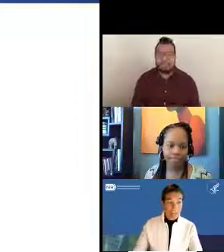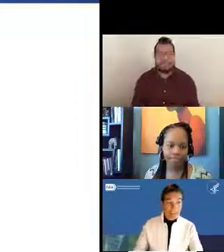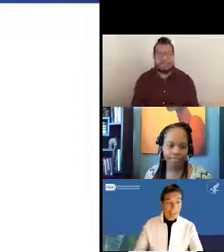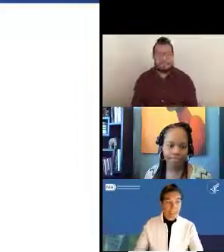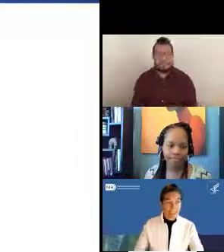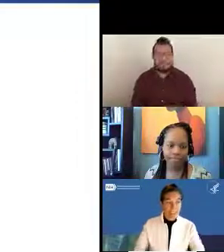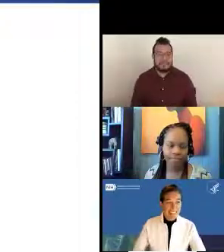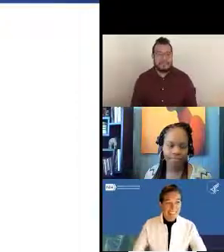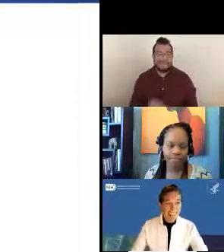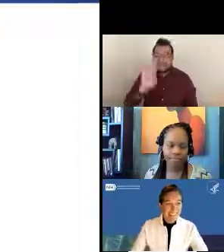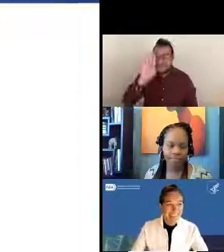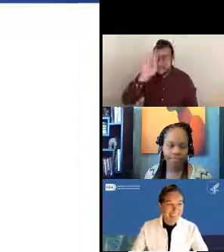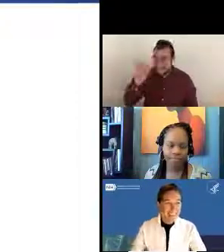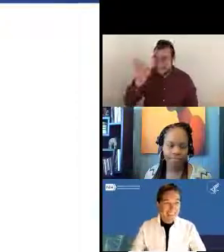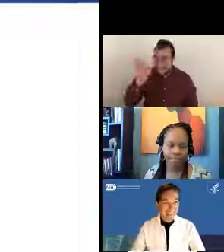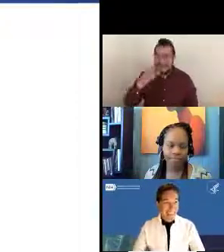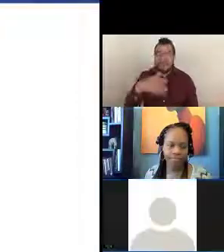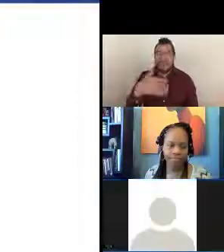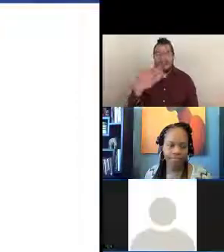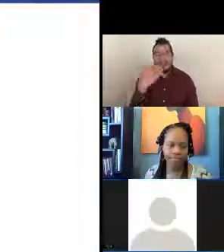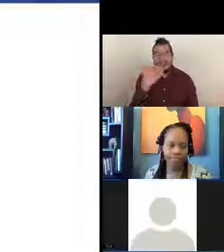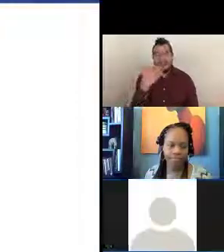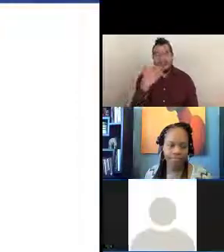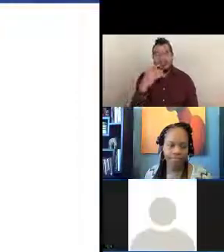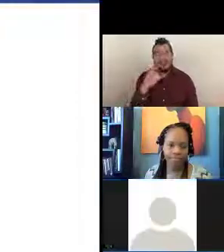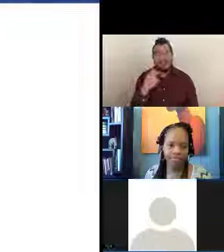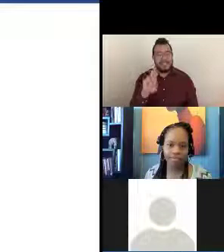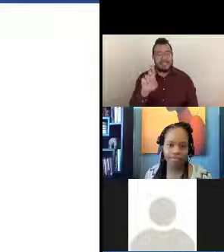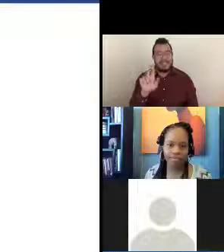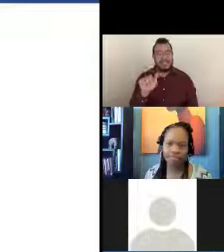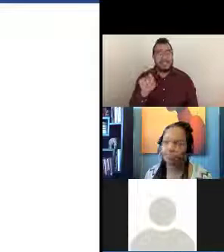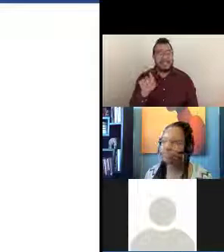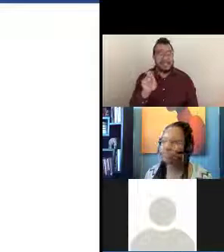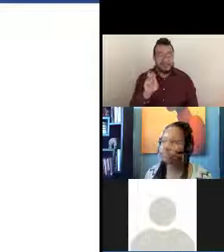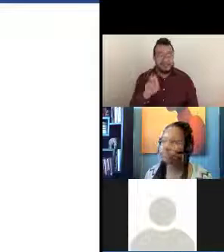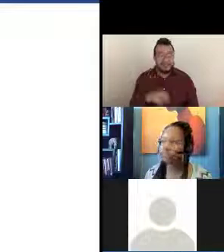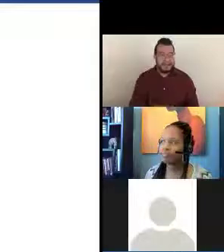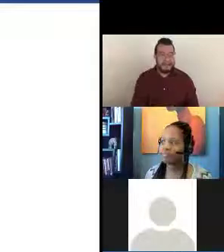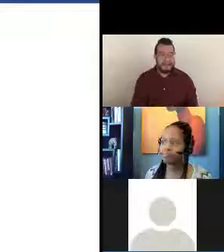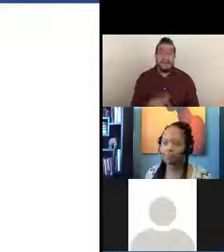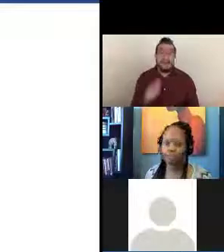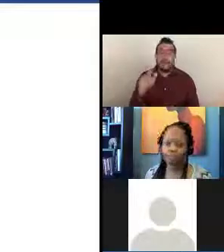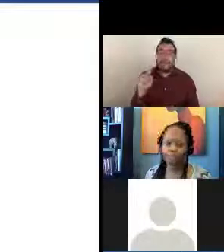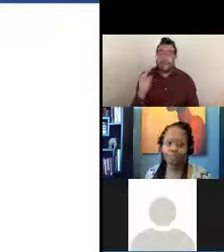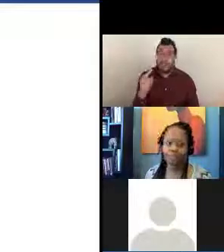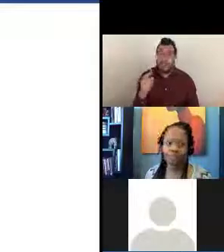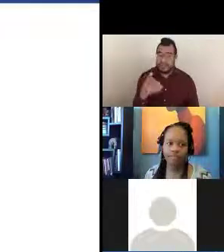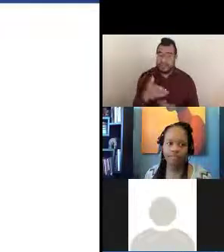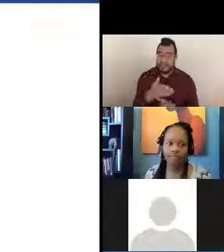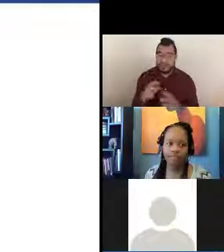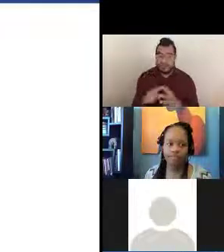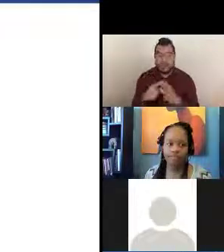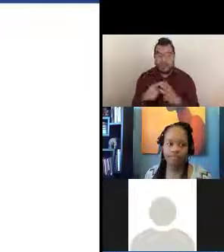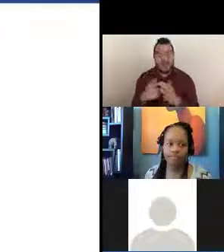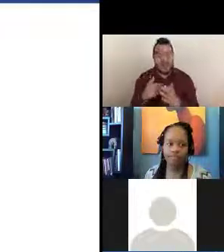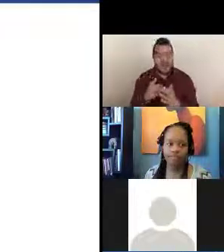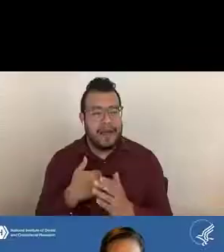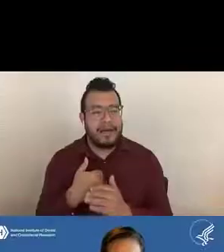Dr. Amanda Melillo: Hi, thank you, Dr. Lane. So first as we get started I have a little poll question for you.